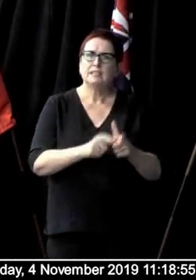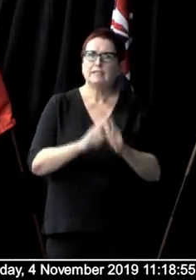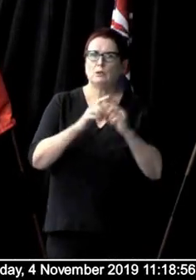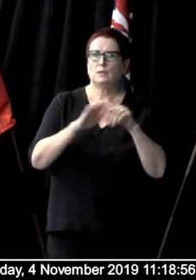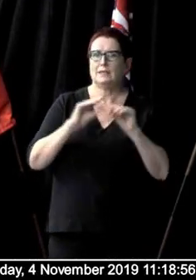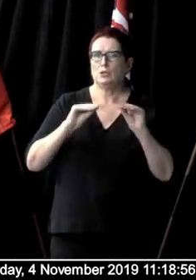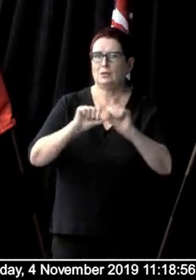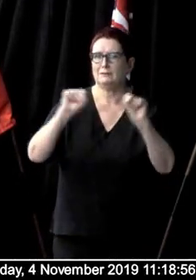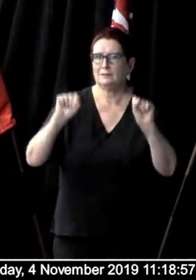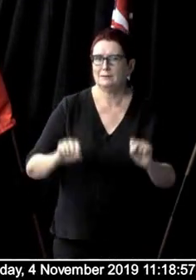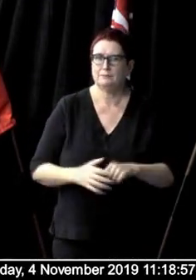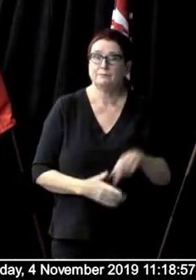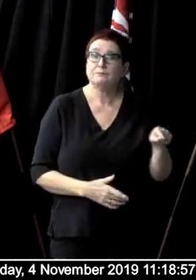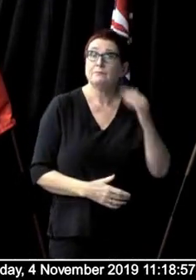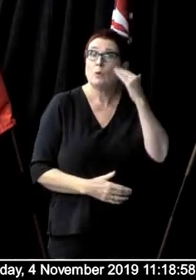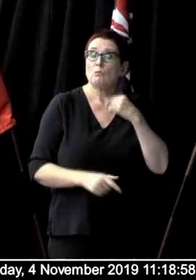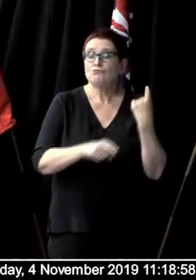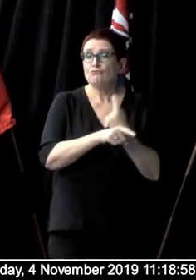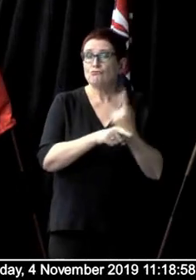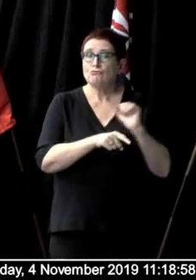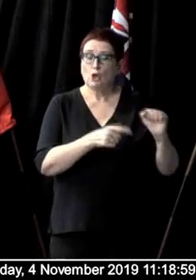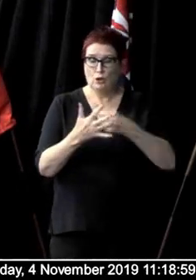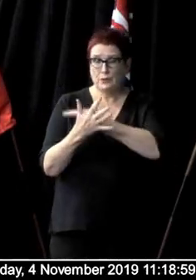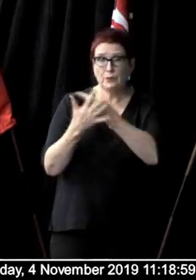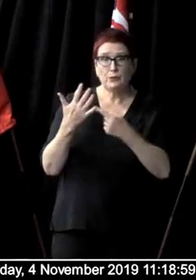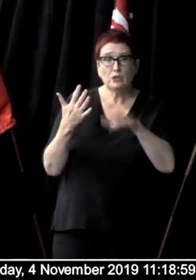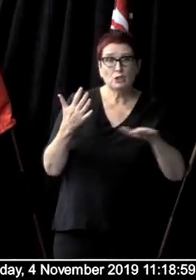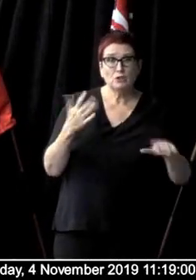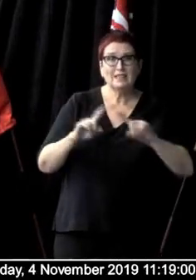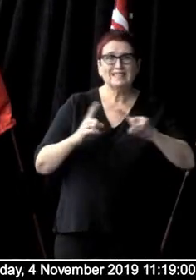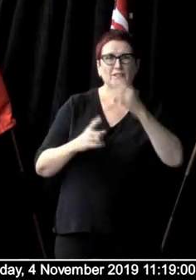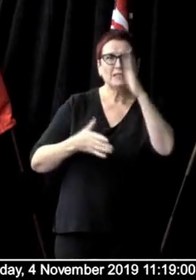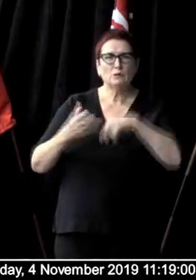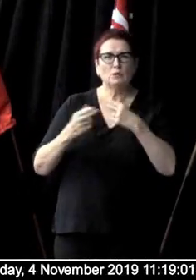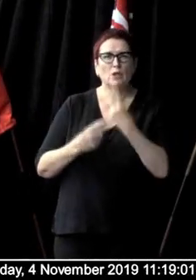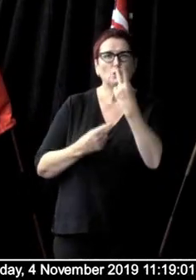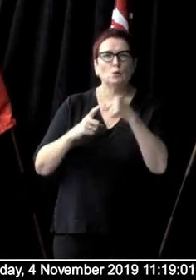She will speak about the experiences of her children at two different independent schools in this region.